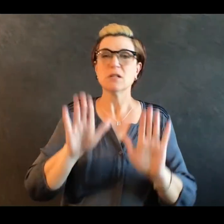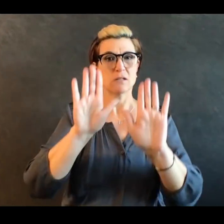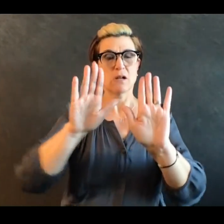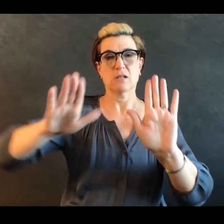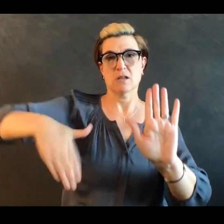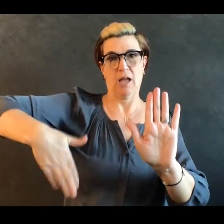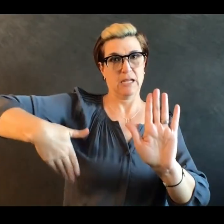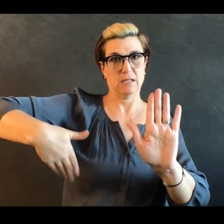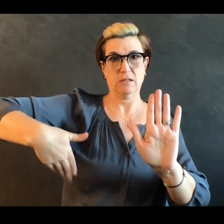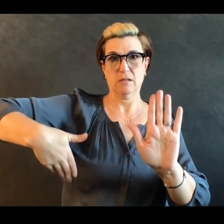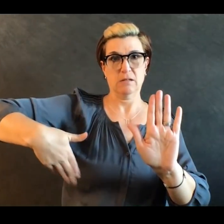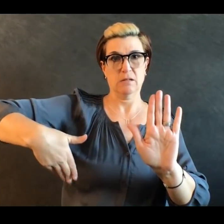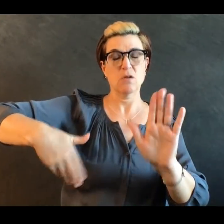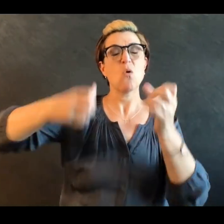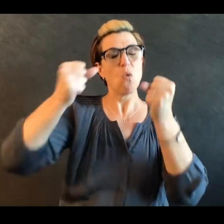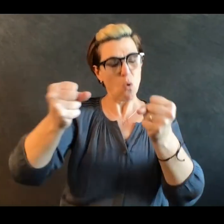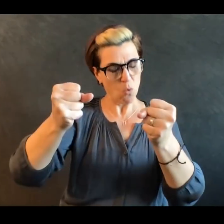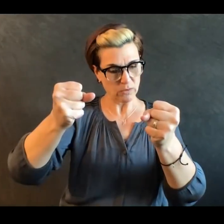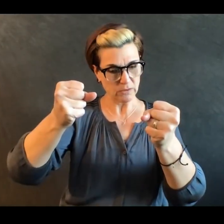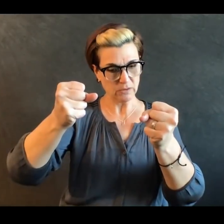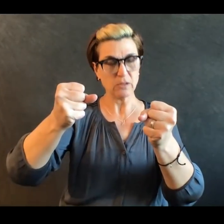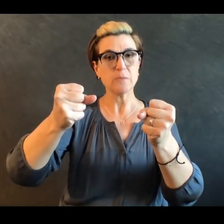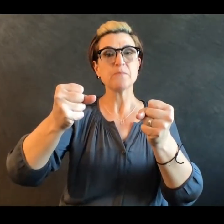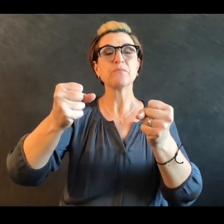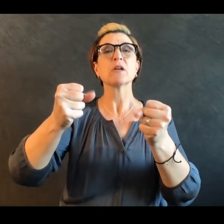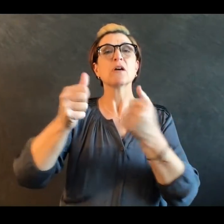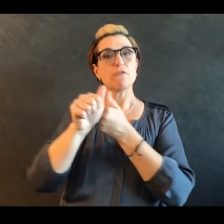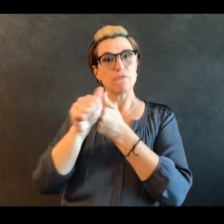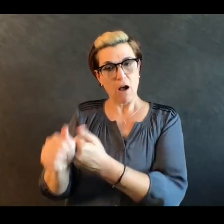appreciate the work of the American people we see as a country we're